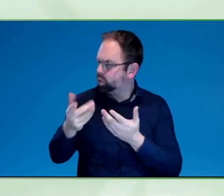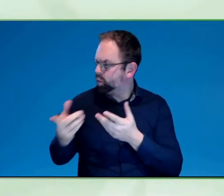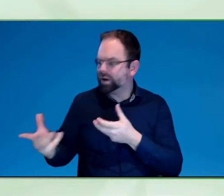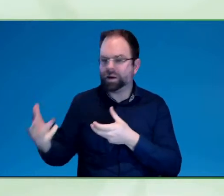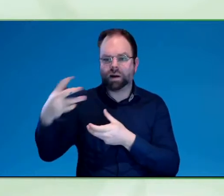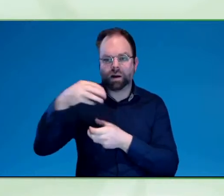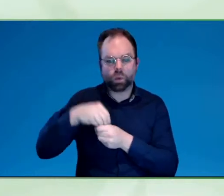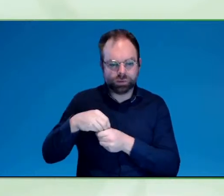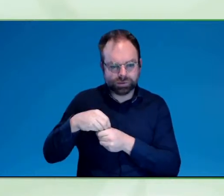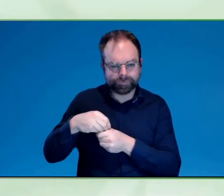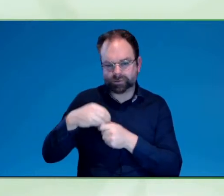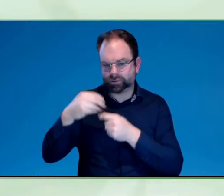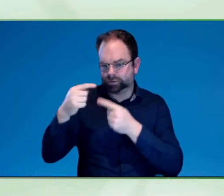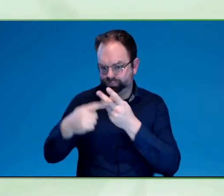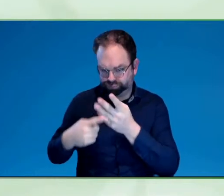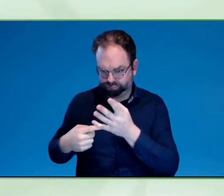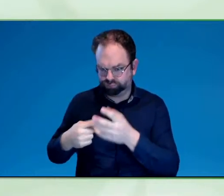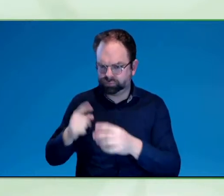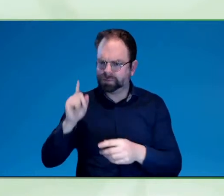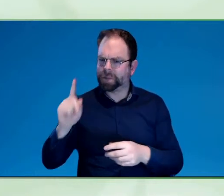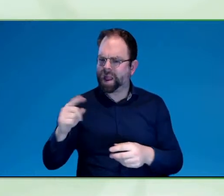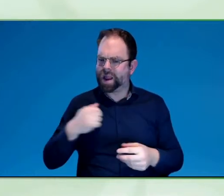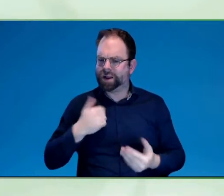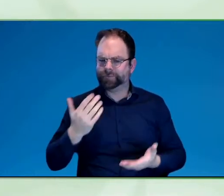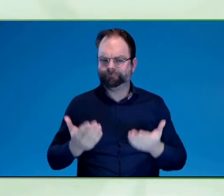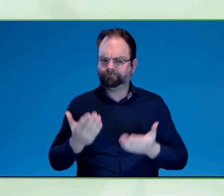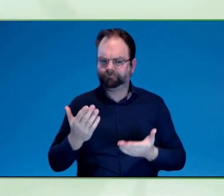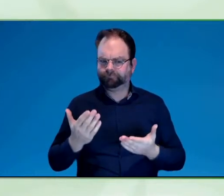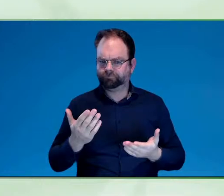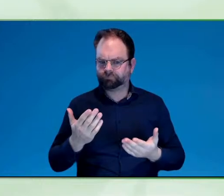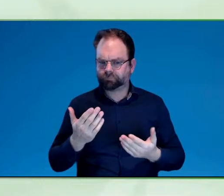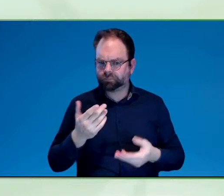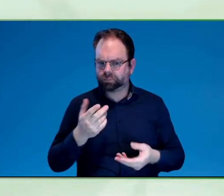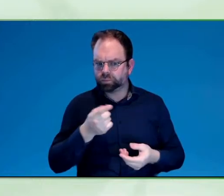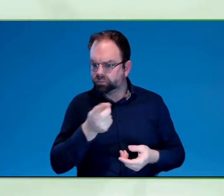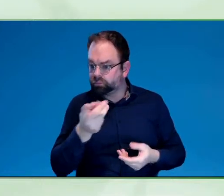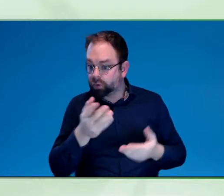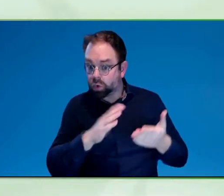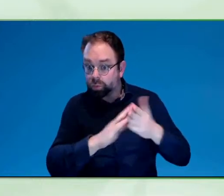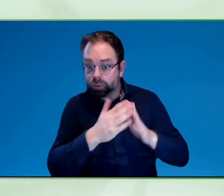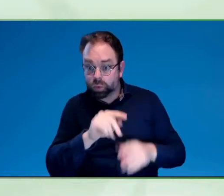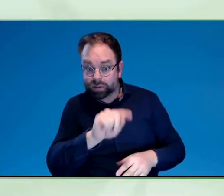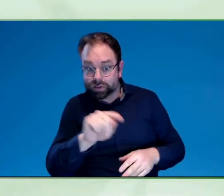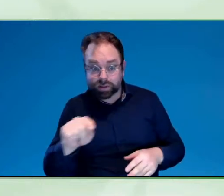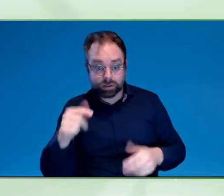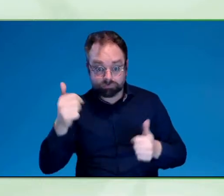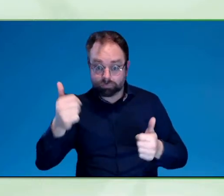I think it is also important that we have representation from all areas.